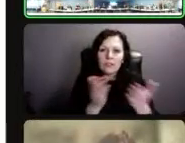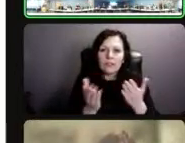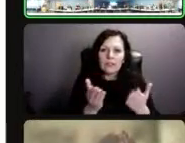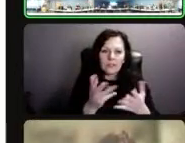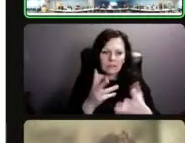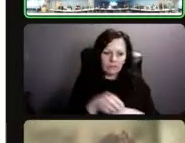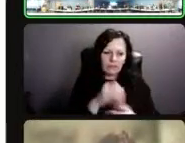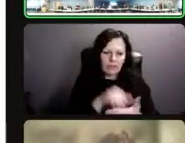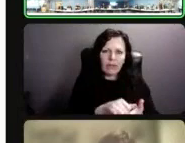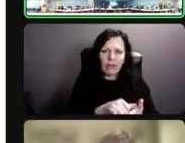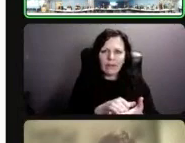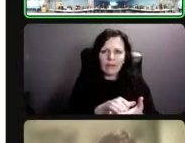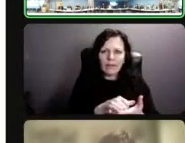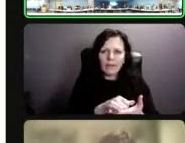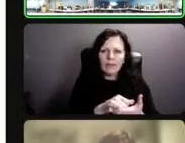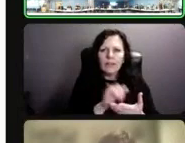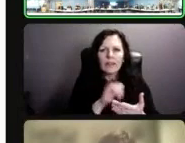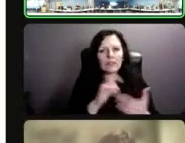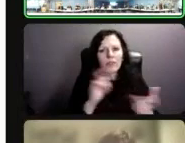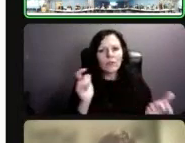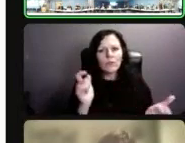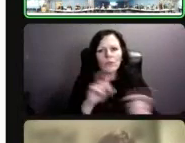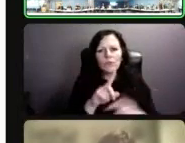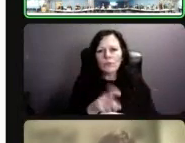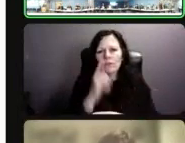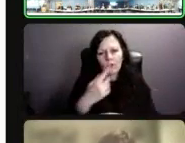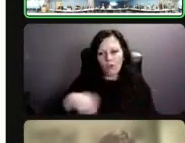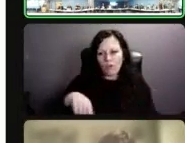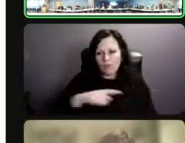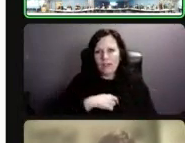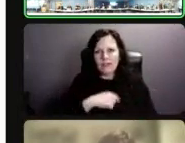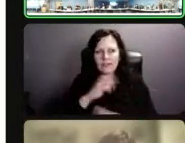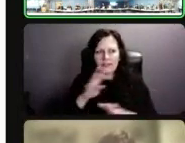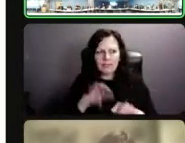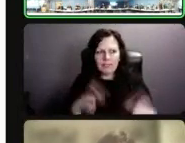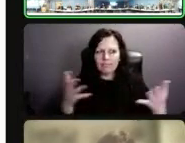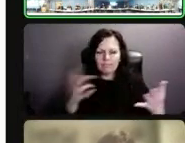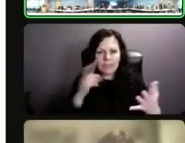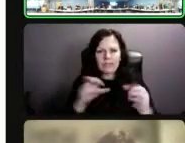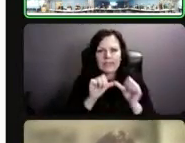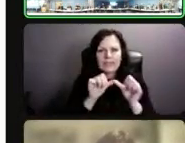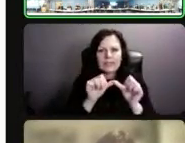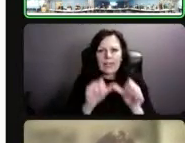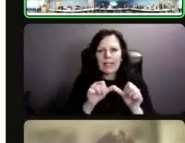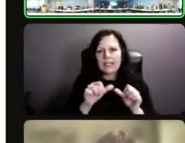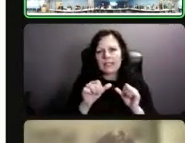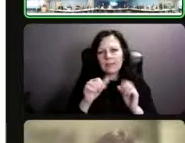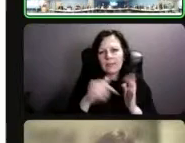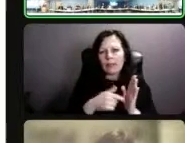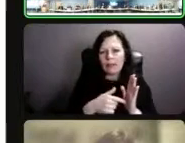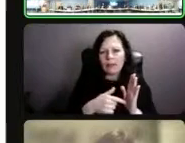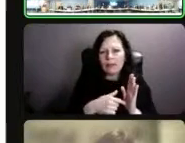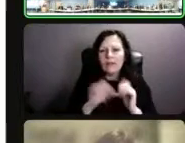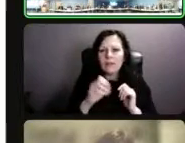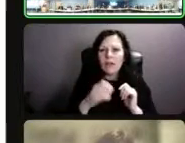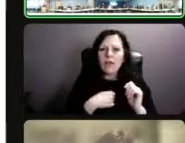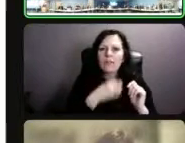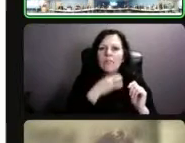ADDRESS HOMELESSNESS AND SERVICES?